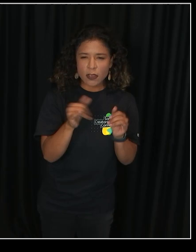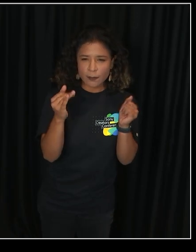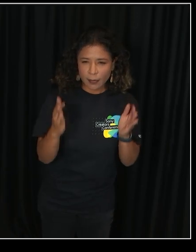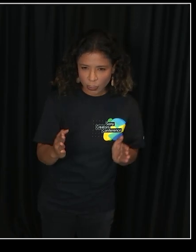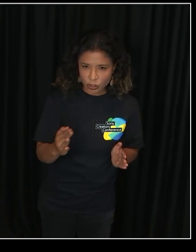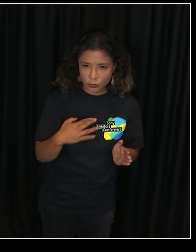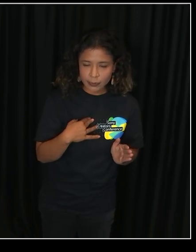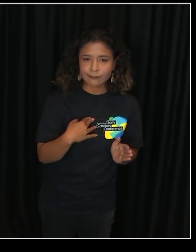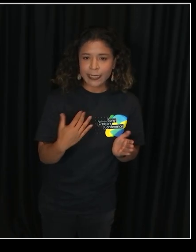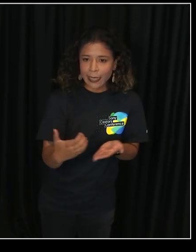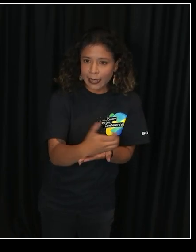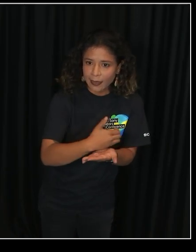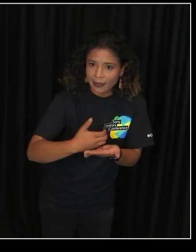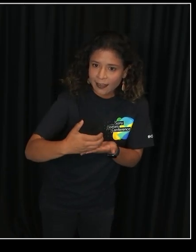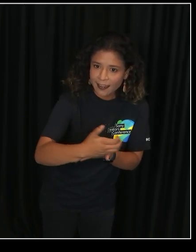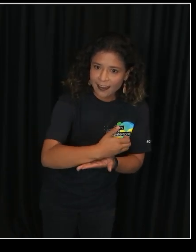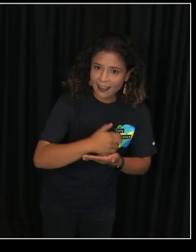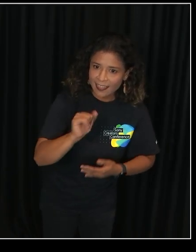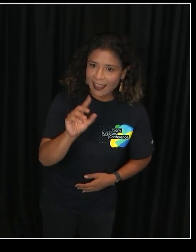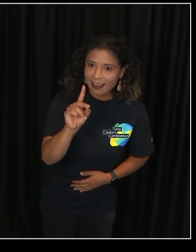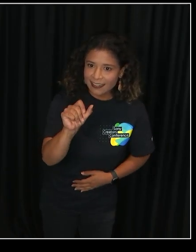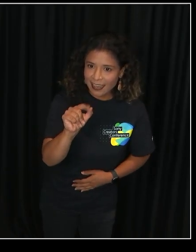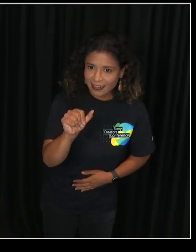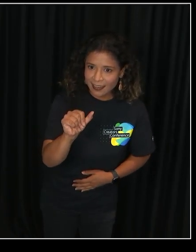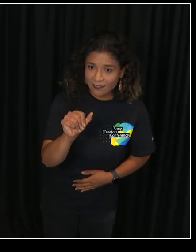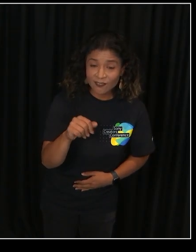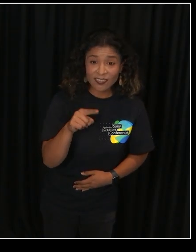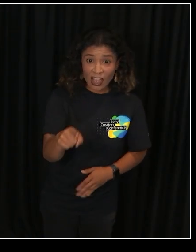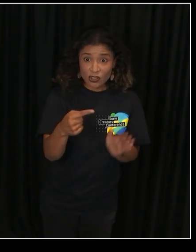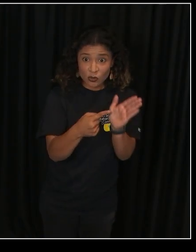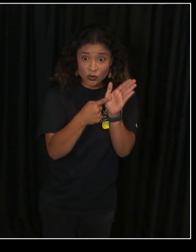And this shows us the distribution of their lap times,